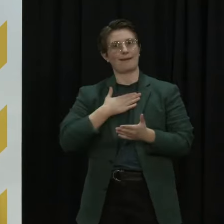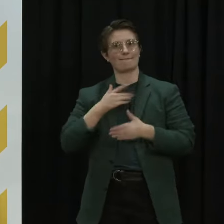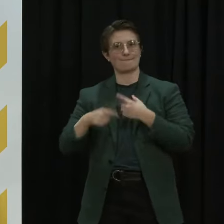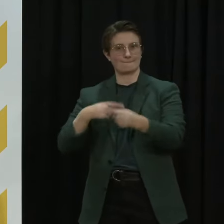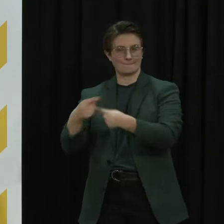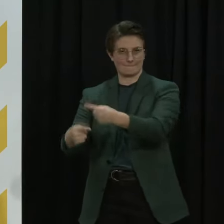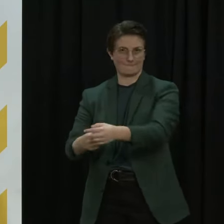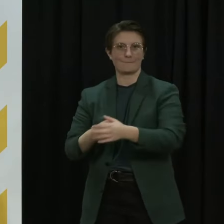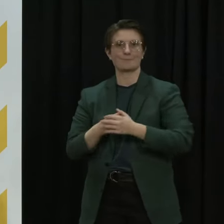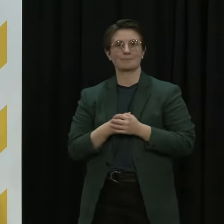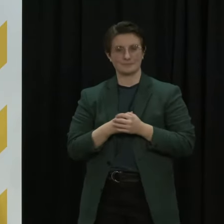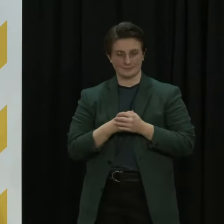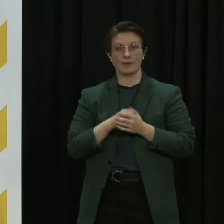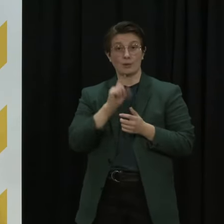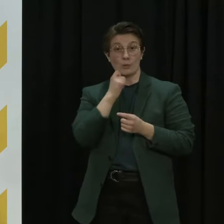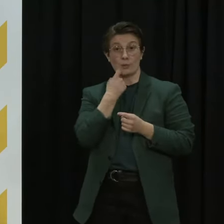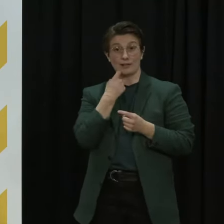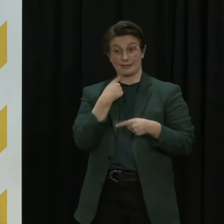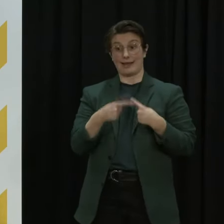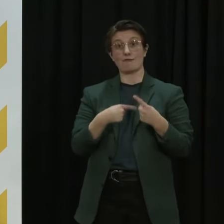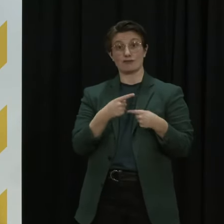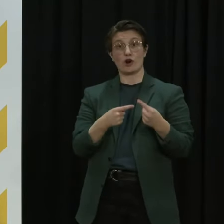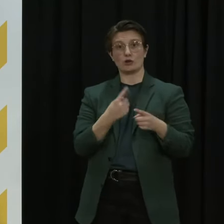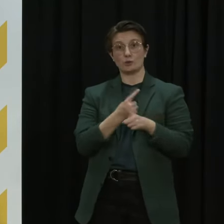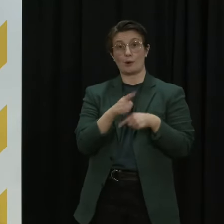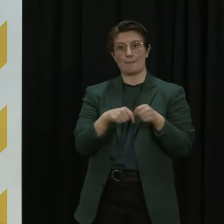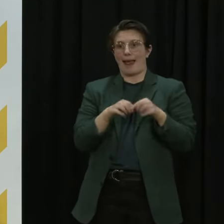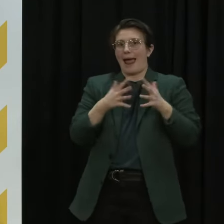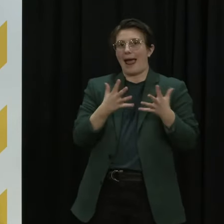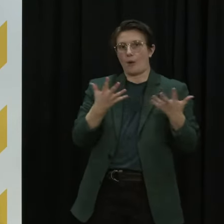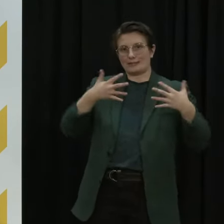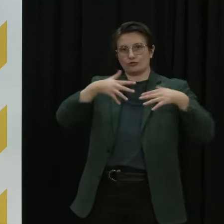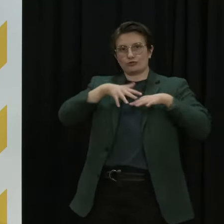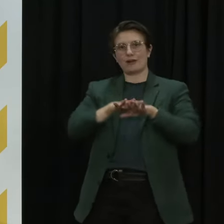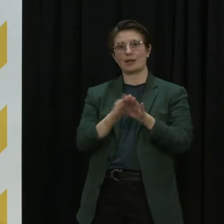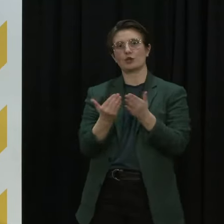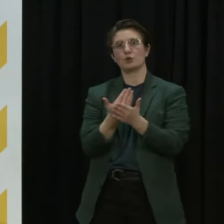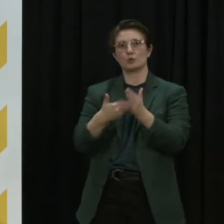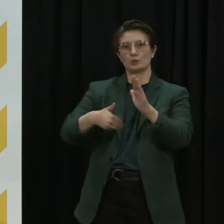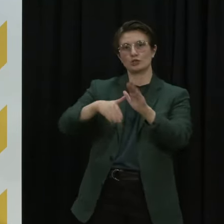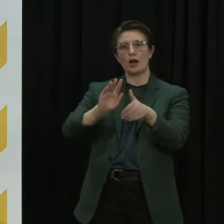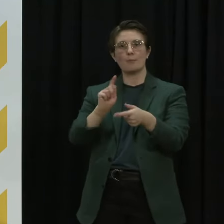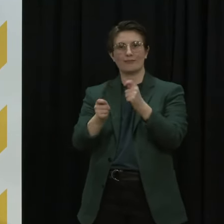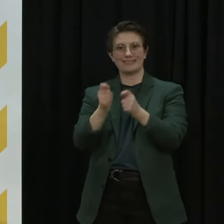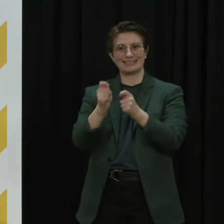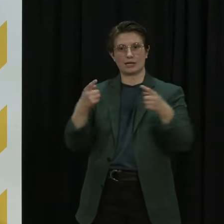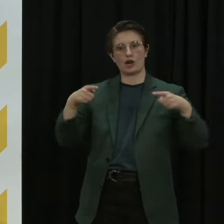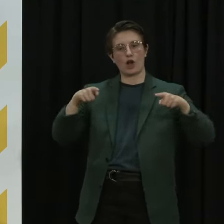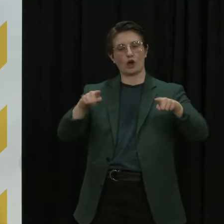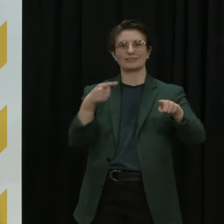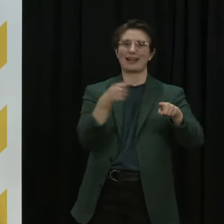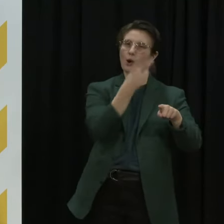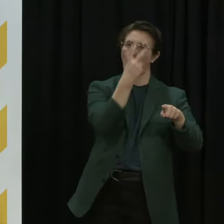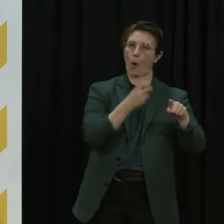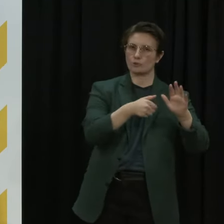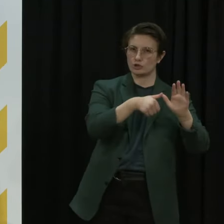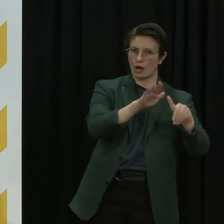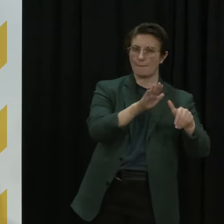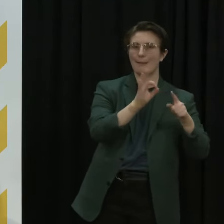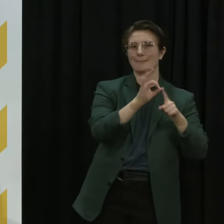protect their workforce.